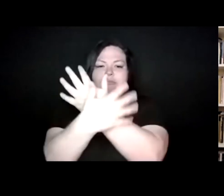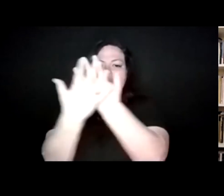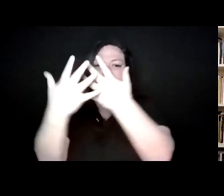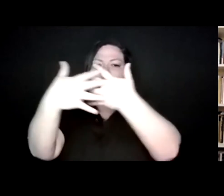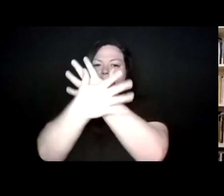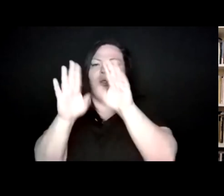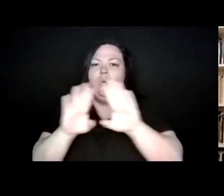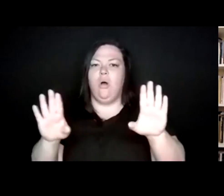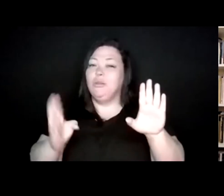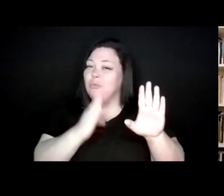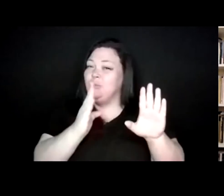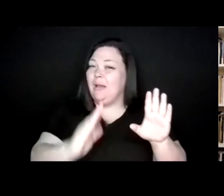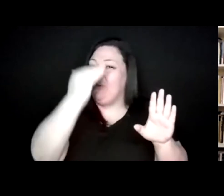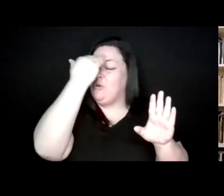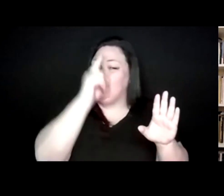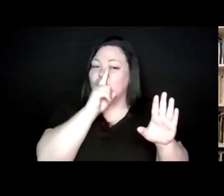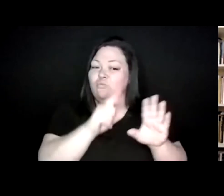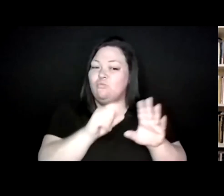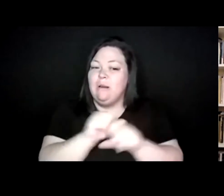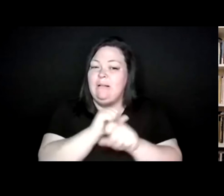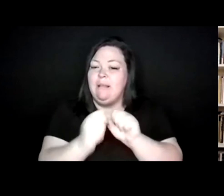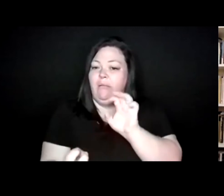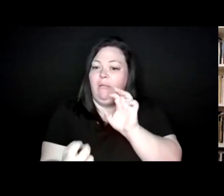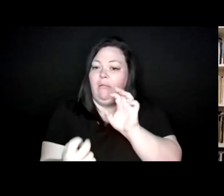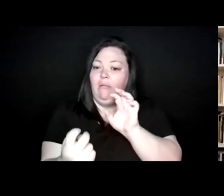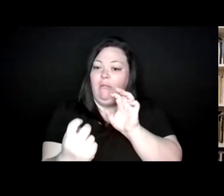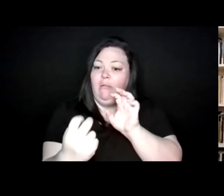You never knew what was crawling/ up the other side, towards you.//